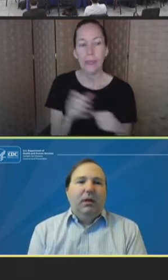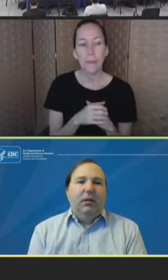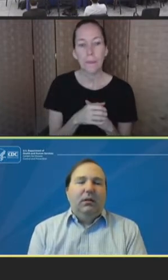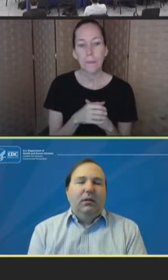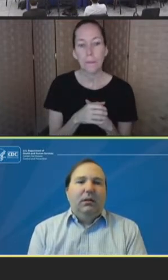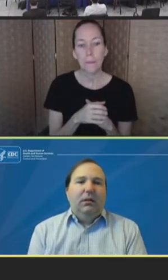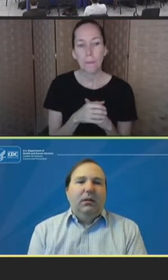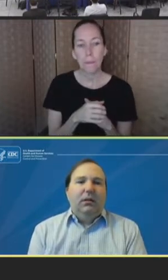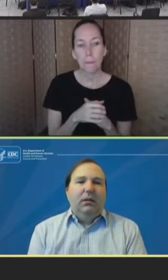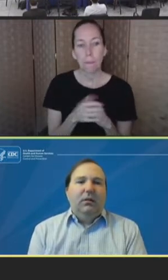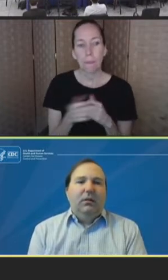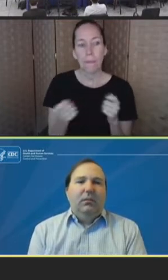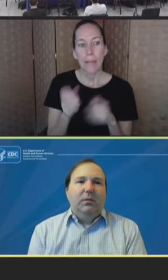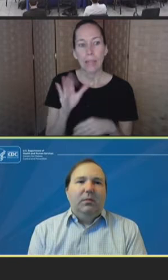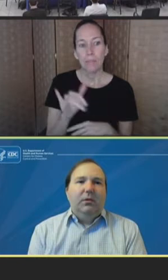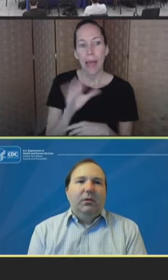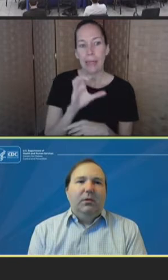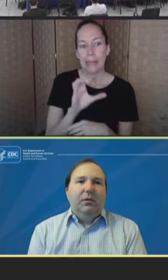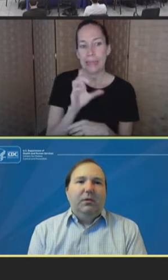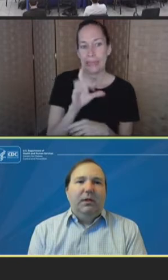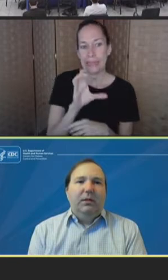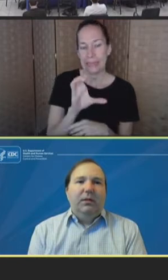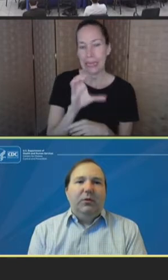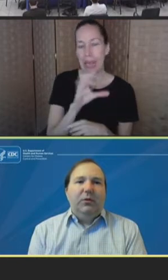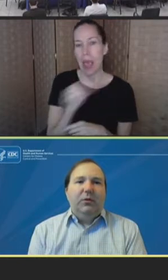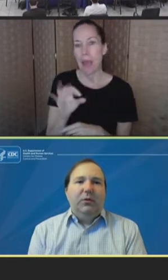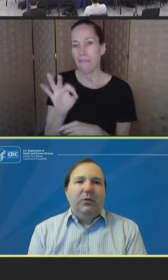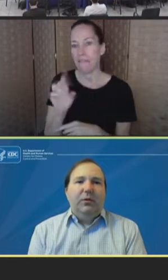and FDA together. And, you know, this pictures is just a slide we like to show. It shows our